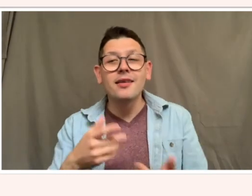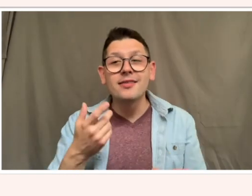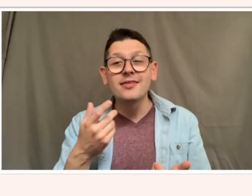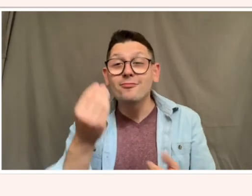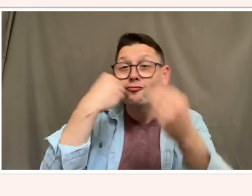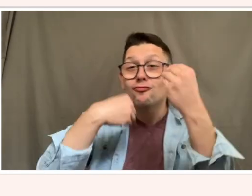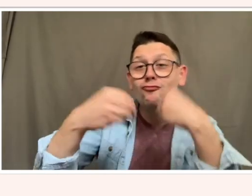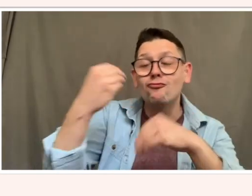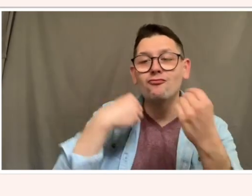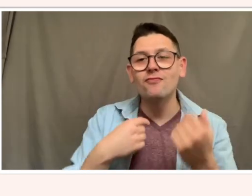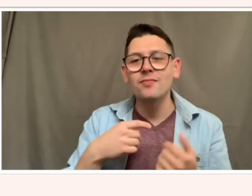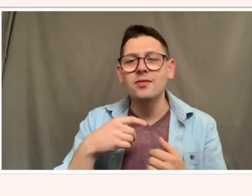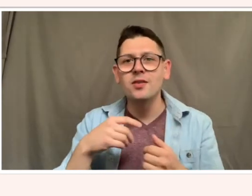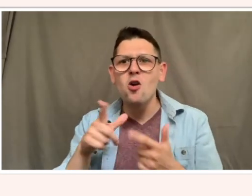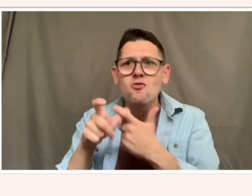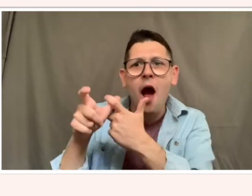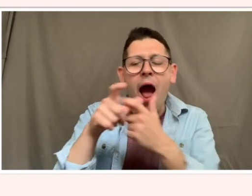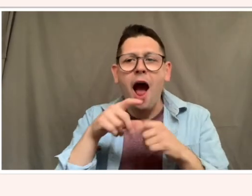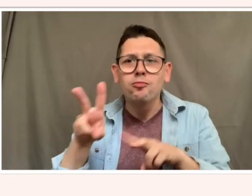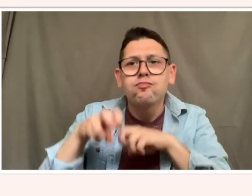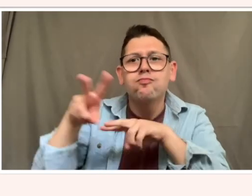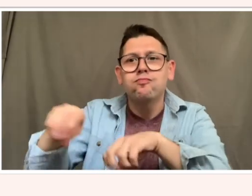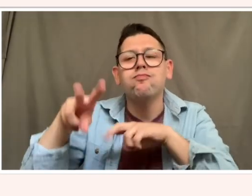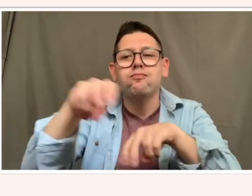it's hiding and if it's sleeping because it's tired or